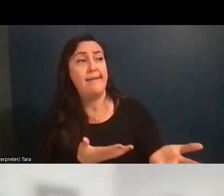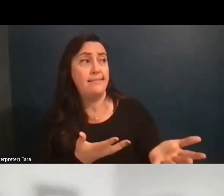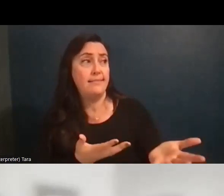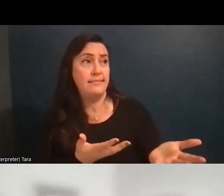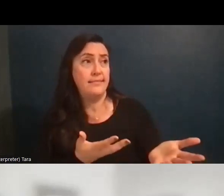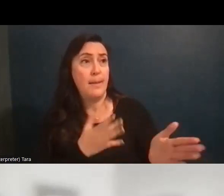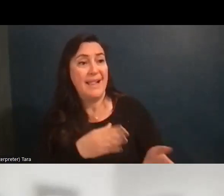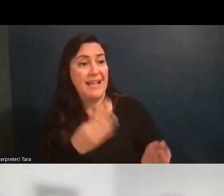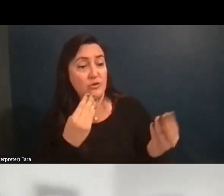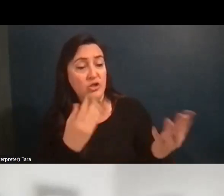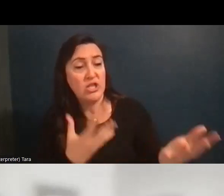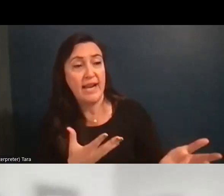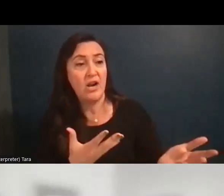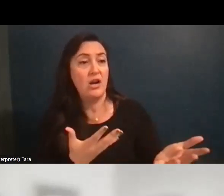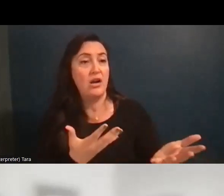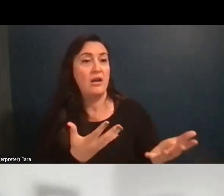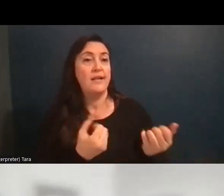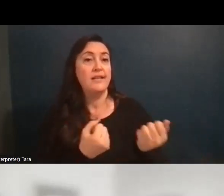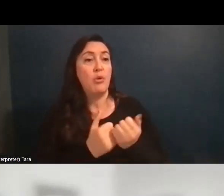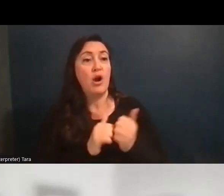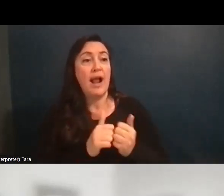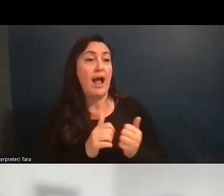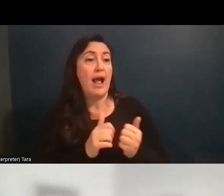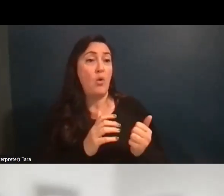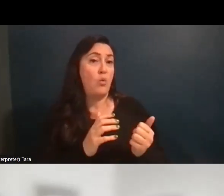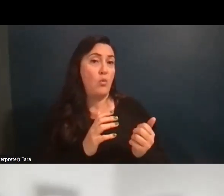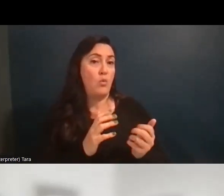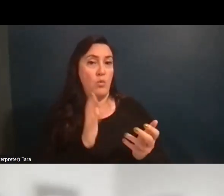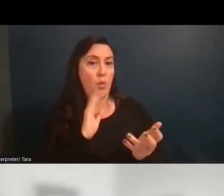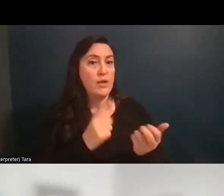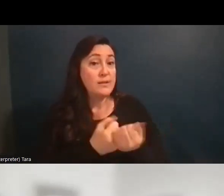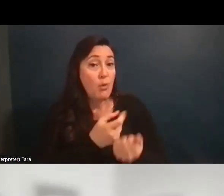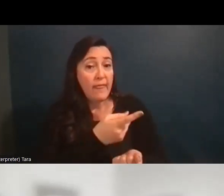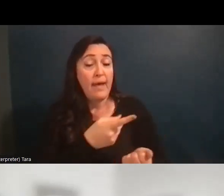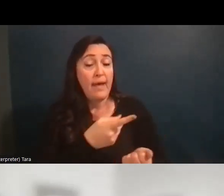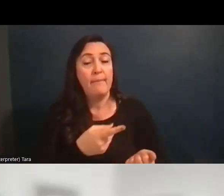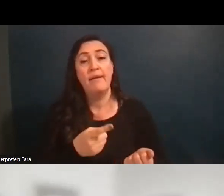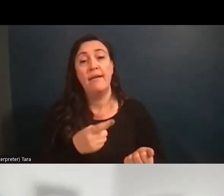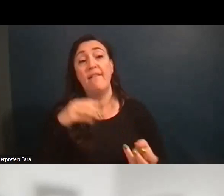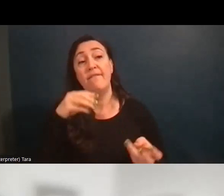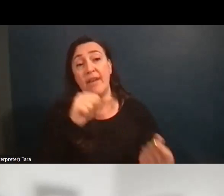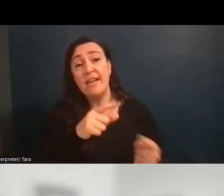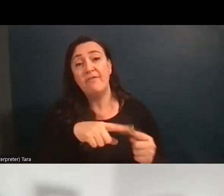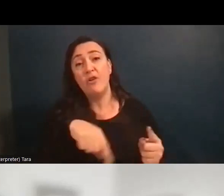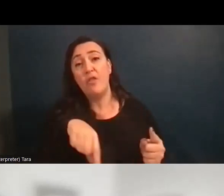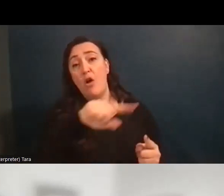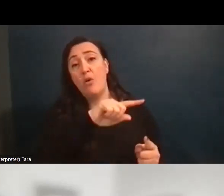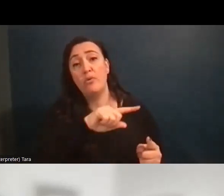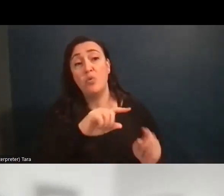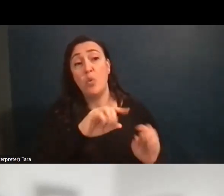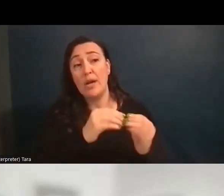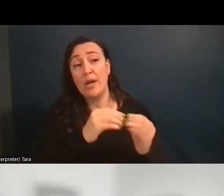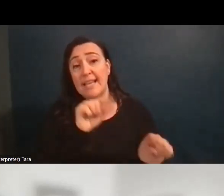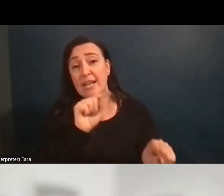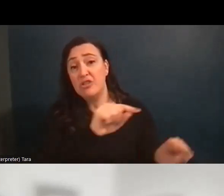support them, funding for those membership, funding for those organizations or those organizational positions,